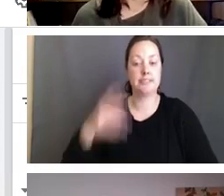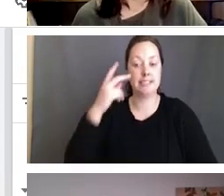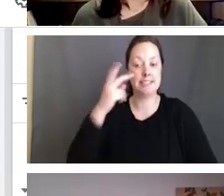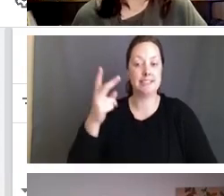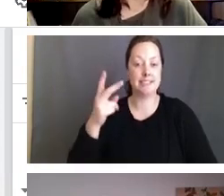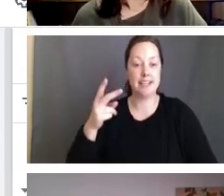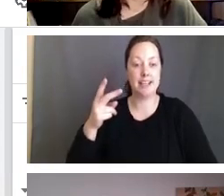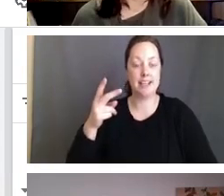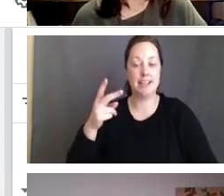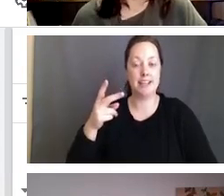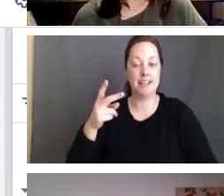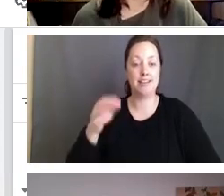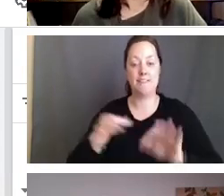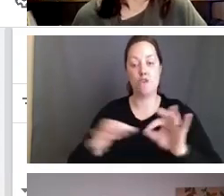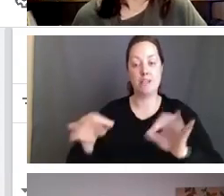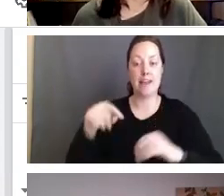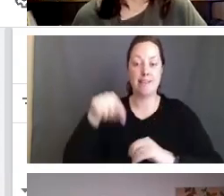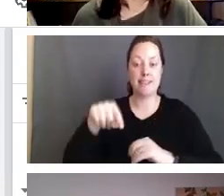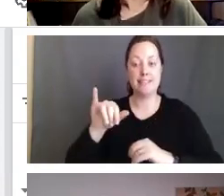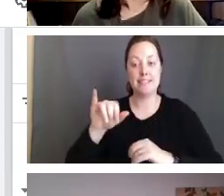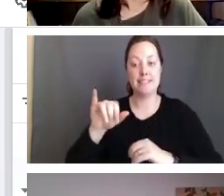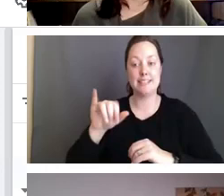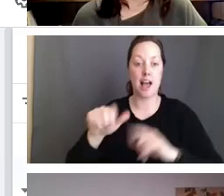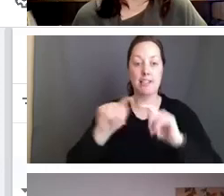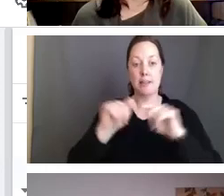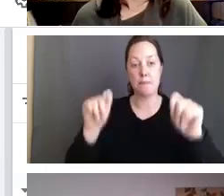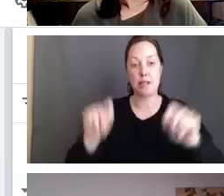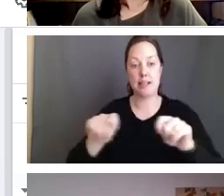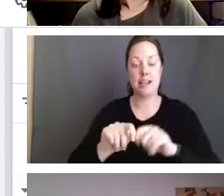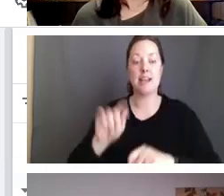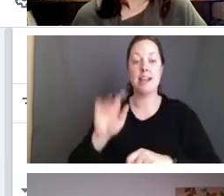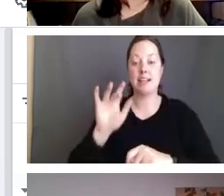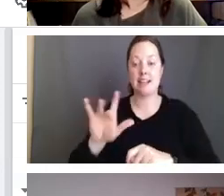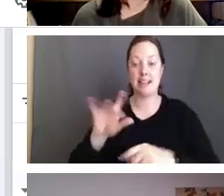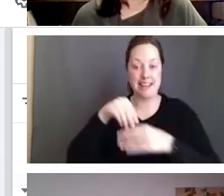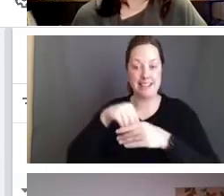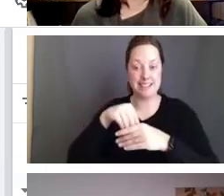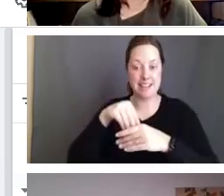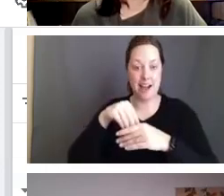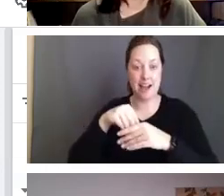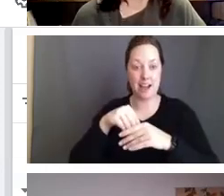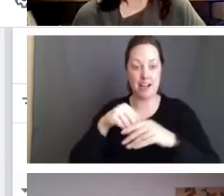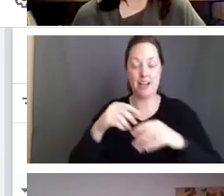Google sites is already pretty well organized, if you want to use a table of content simply click it and then, I'm not going to show you here, but click it